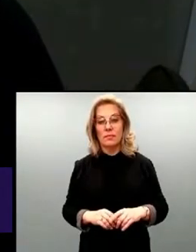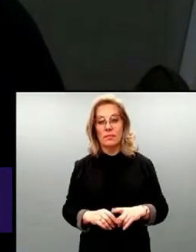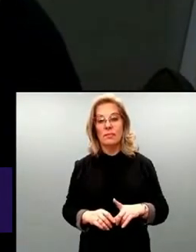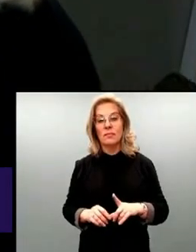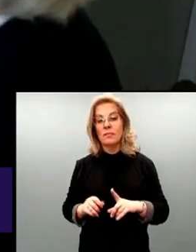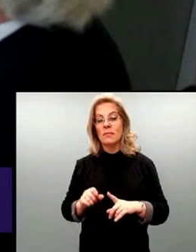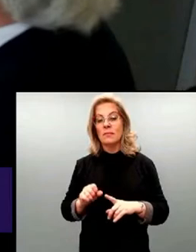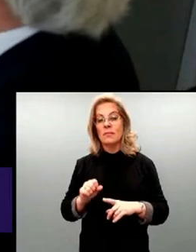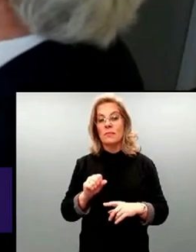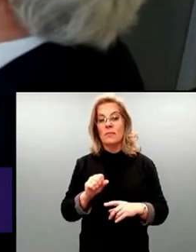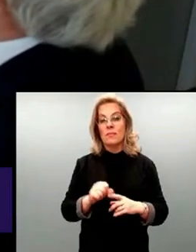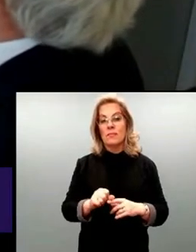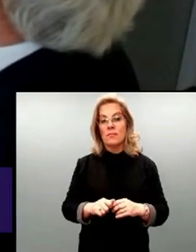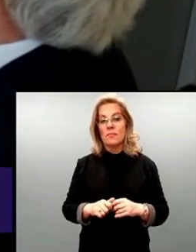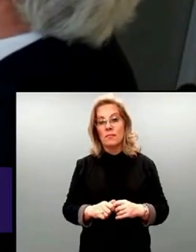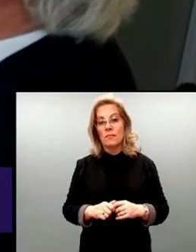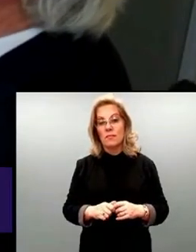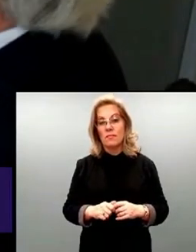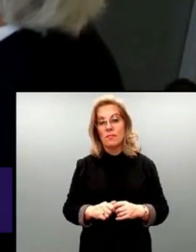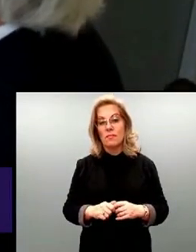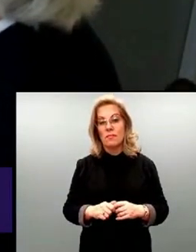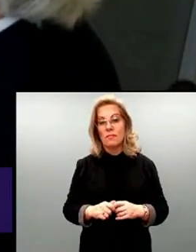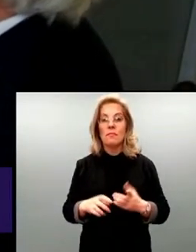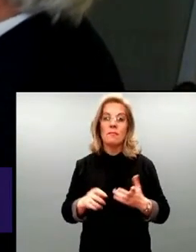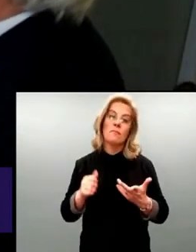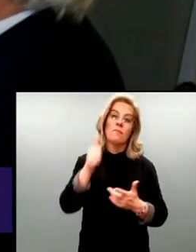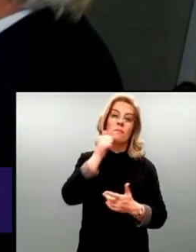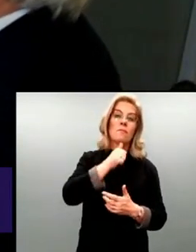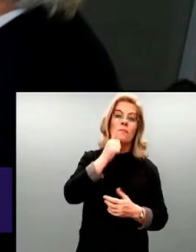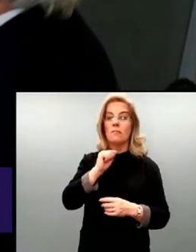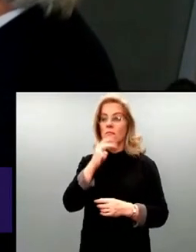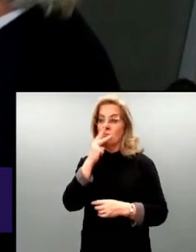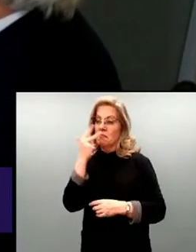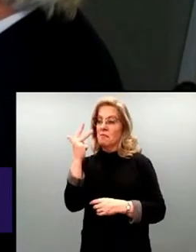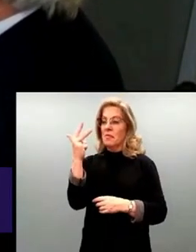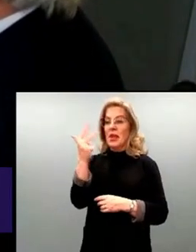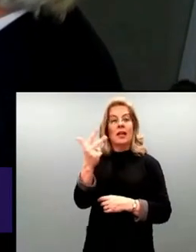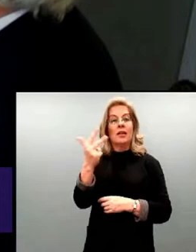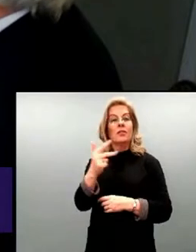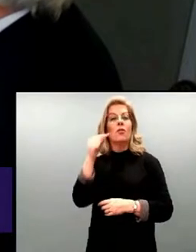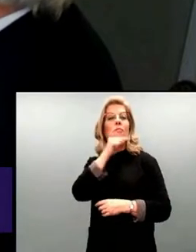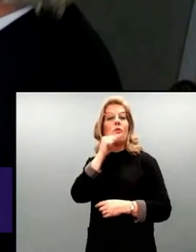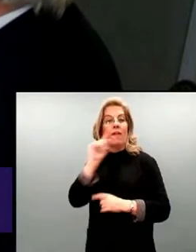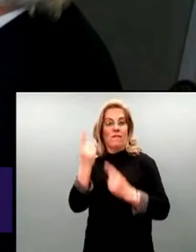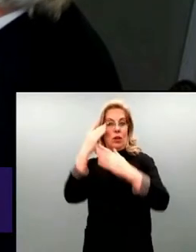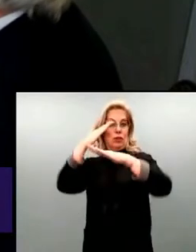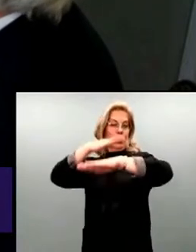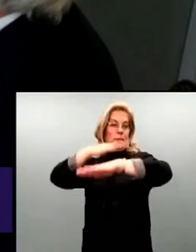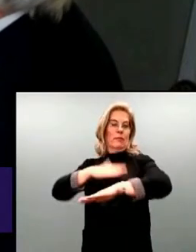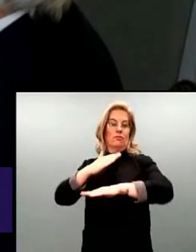If I'm a 18-year-old First Nations boy/young man with hearing